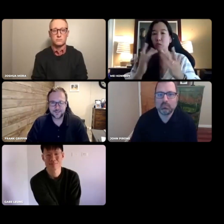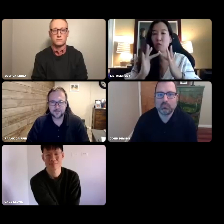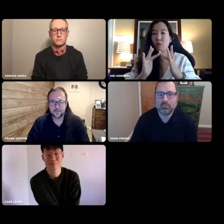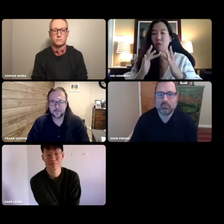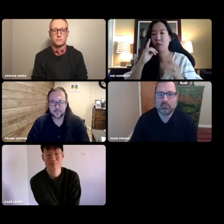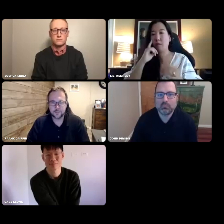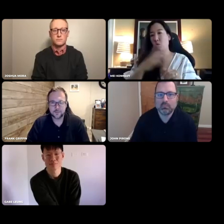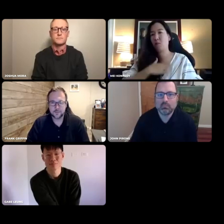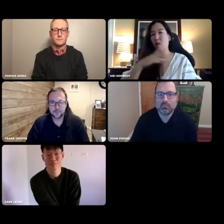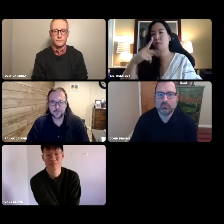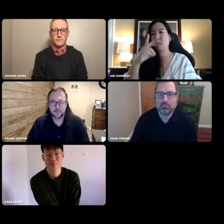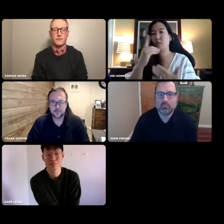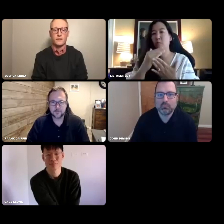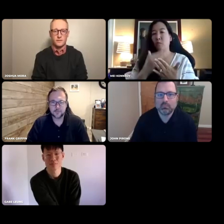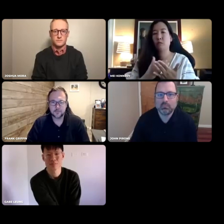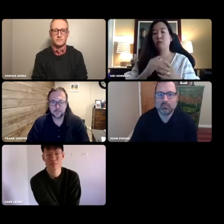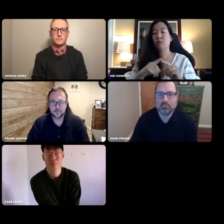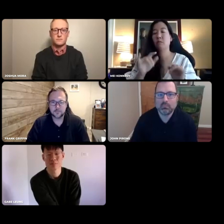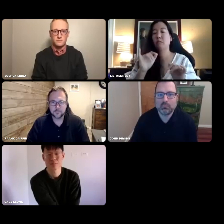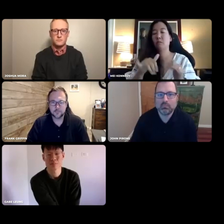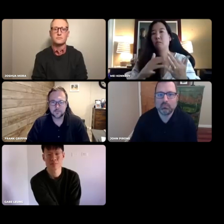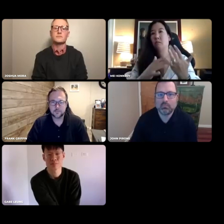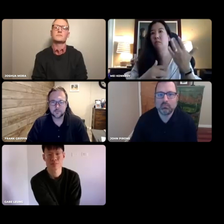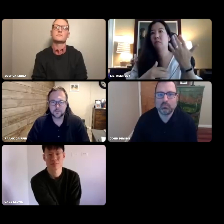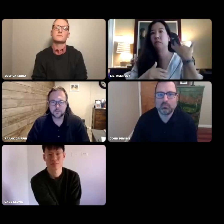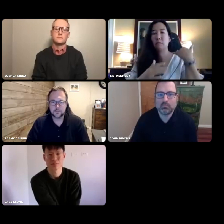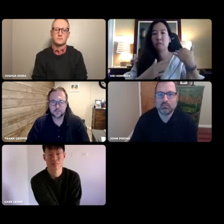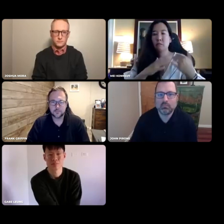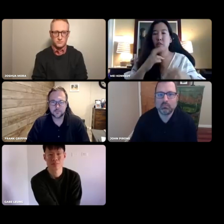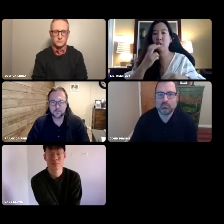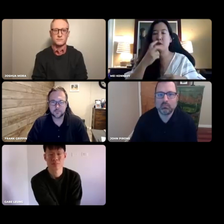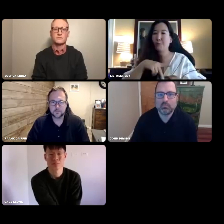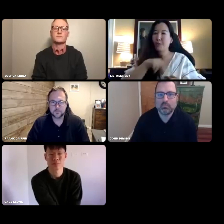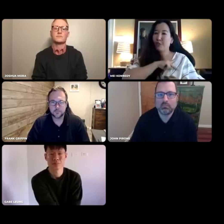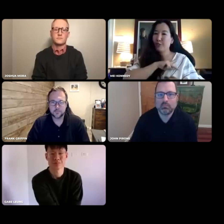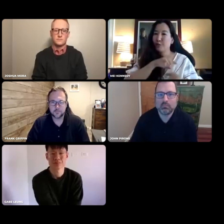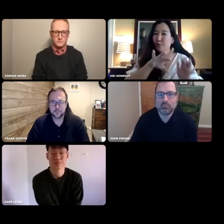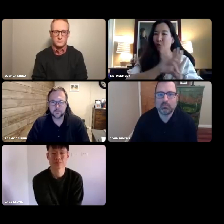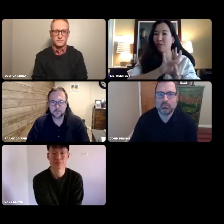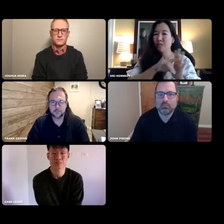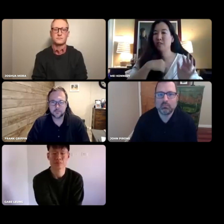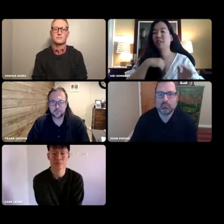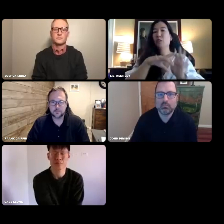I took an online course for my PhD a long time ago.